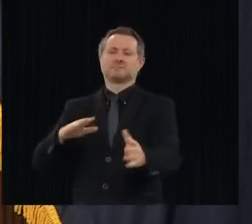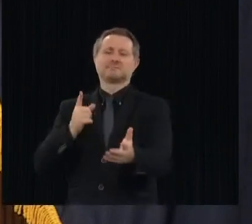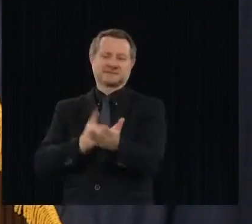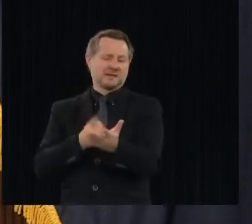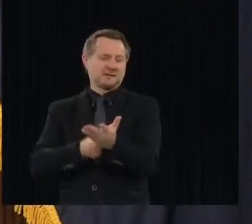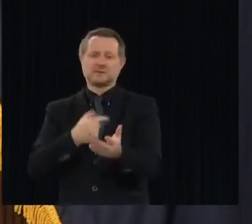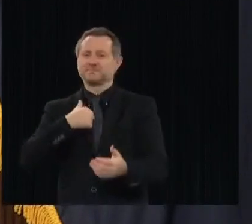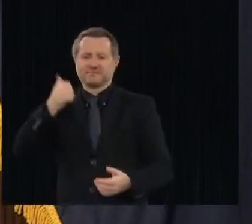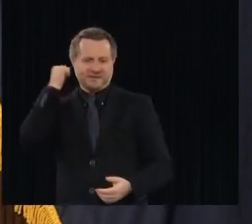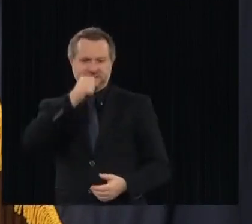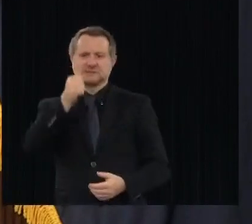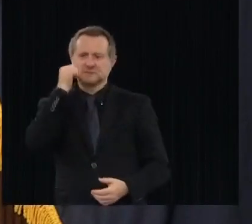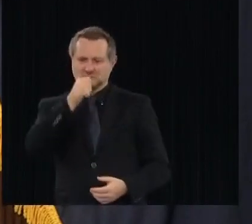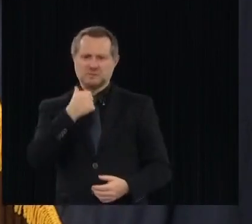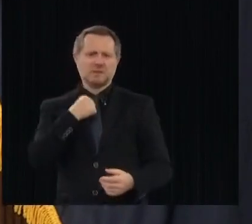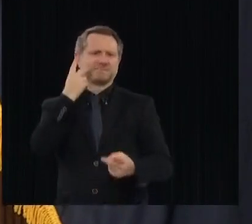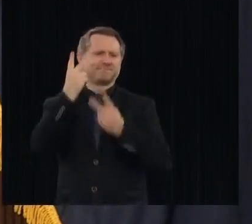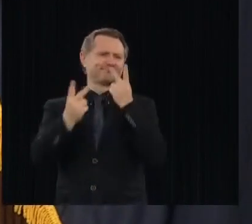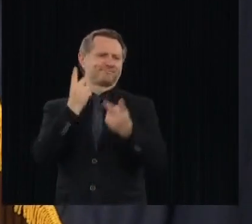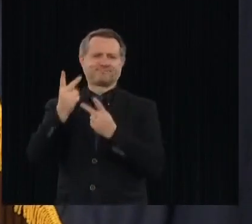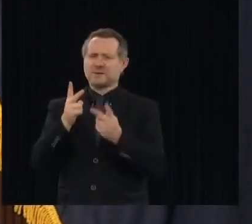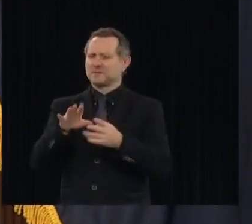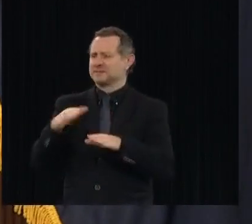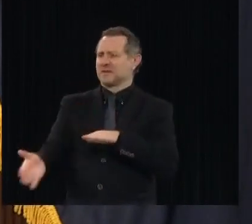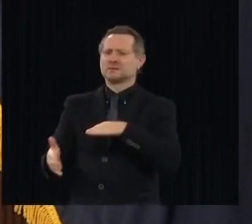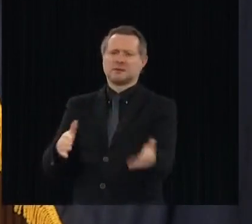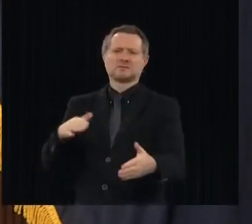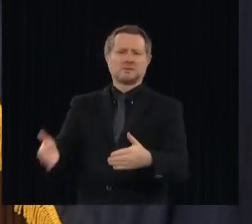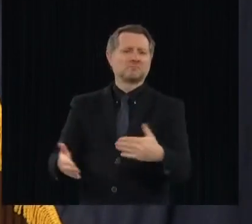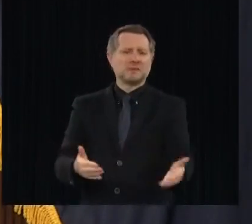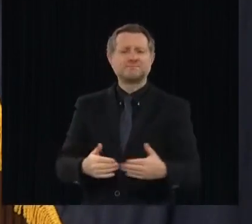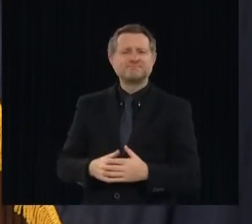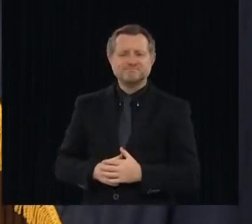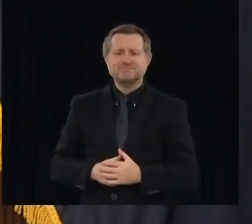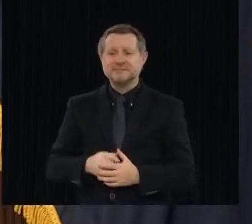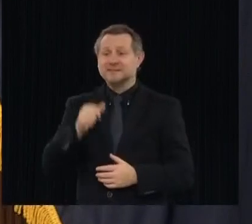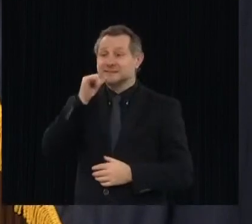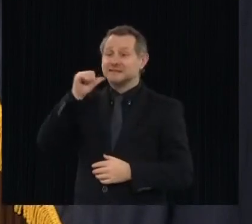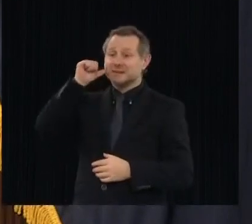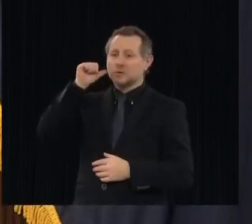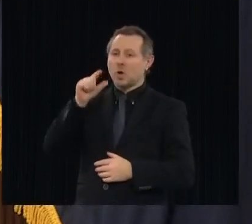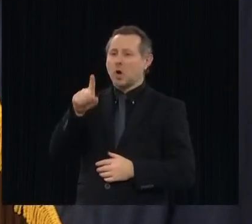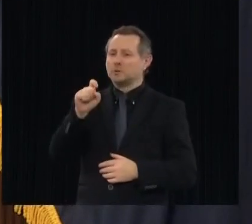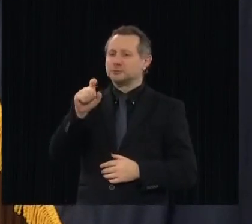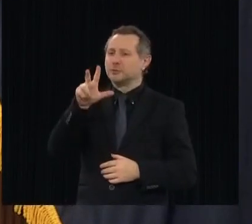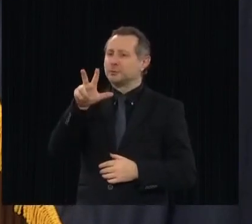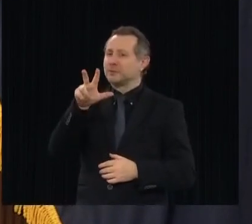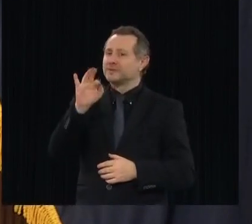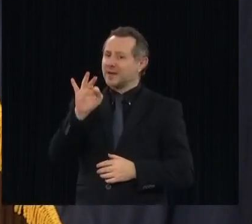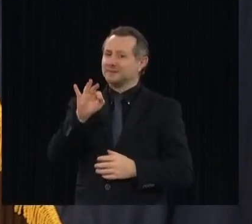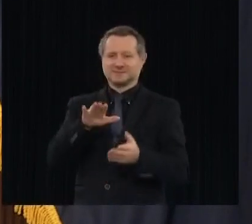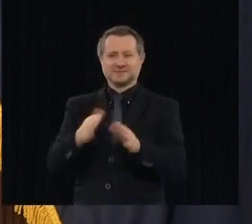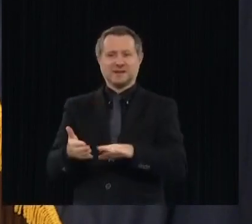WHAT ITSELF COMMENT TO THAT? YEAH, THE COMMENT IS THIS. AND I HAVE THOSE CONVERSATIONS ALL DAY LONG WITH PEOPLE WHO